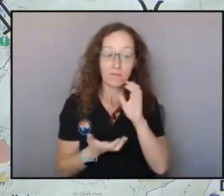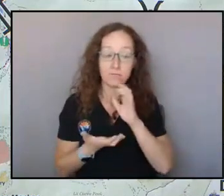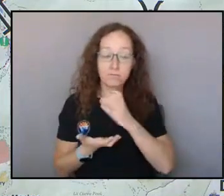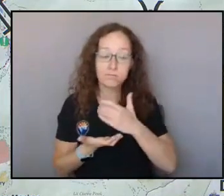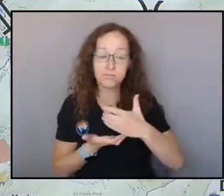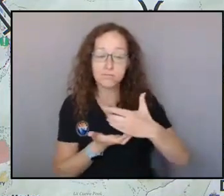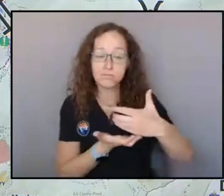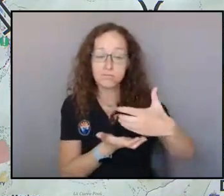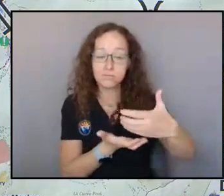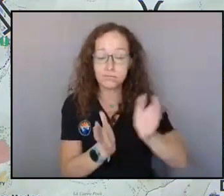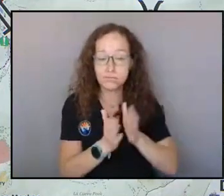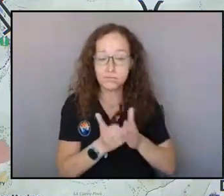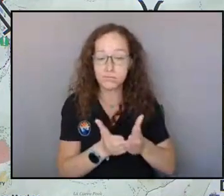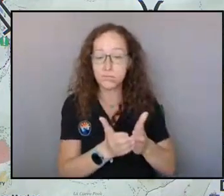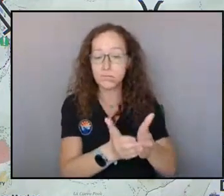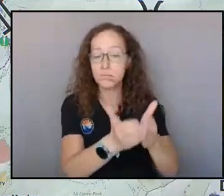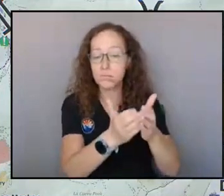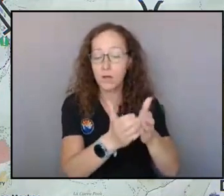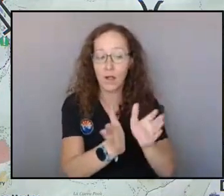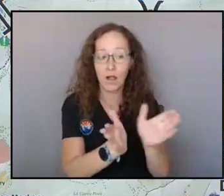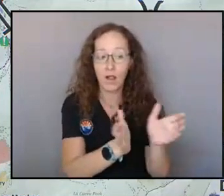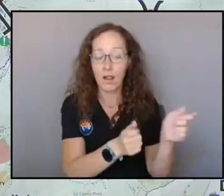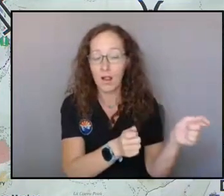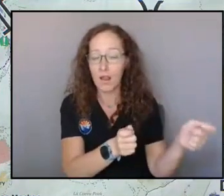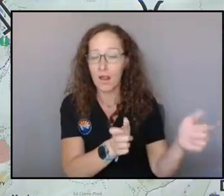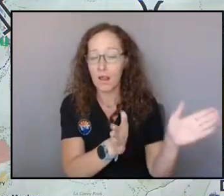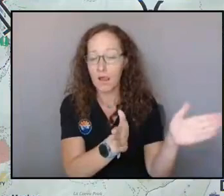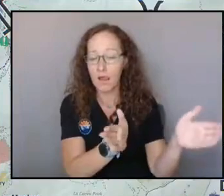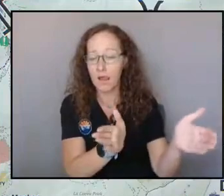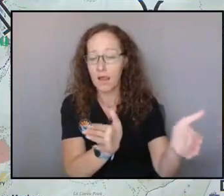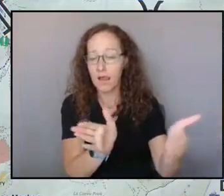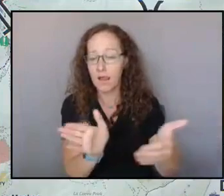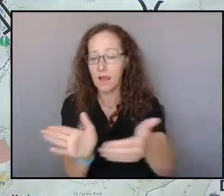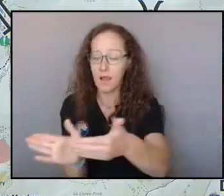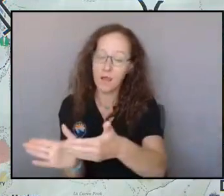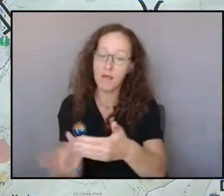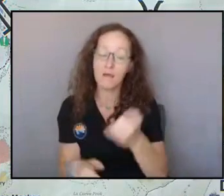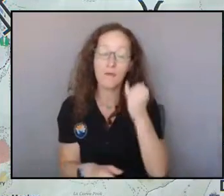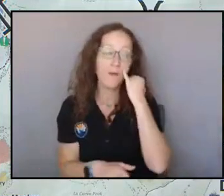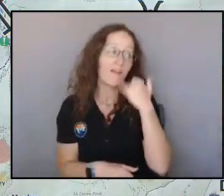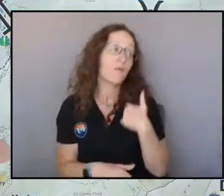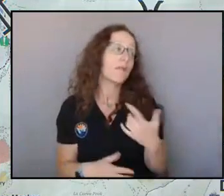BEFORE WE GET THE MONSOONS, BUT WE ARE GOING TO ASSUME THAT WE ARE NOT GOING TO GET ANYMORE WINDY DAYS.